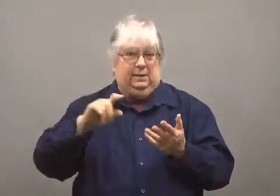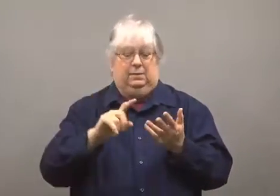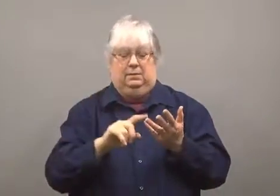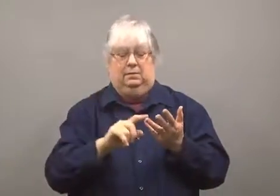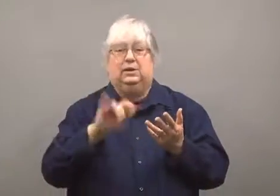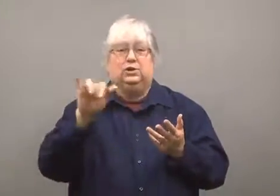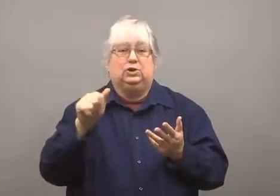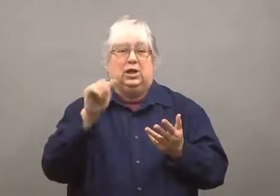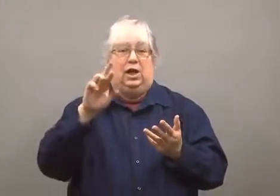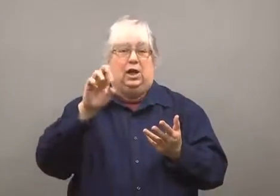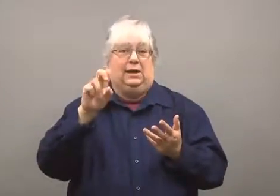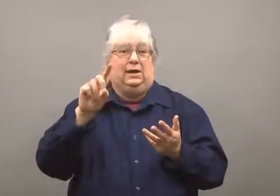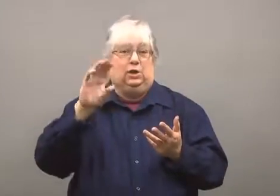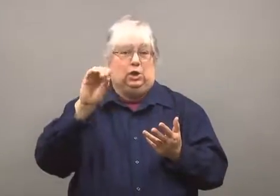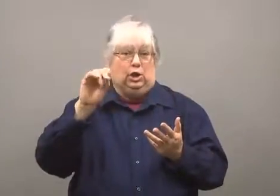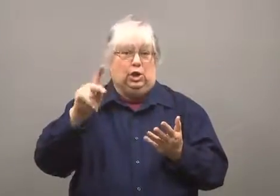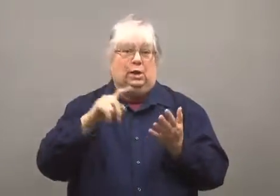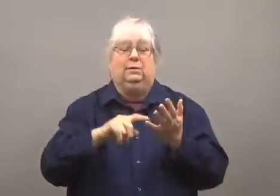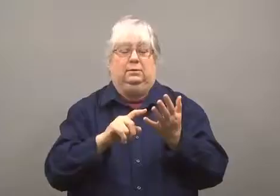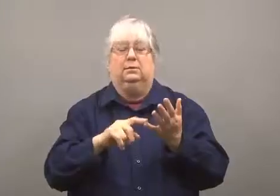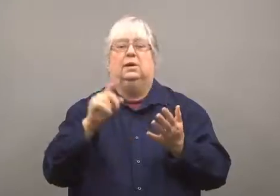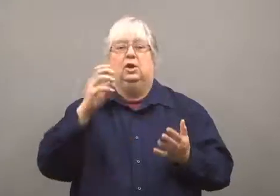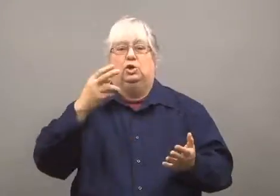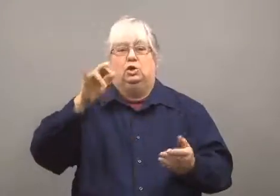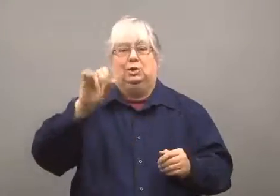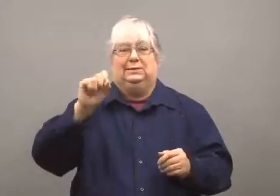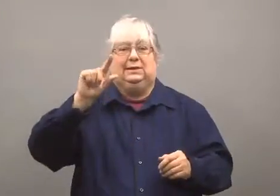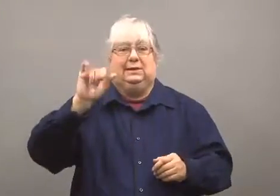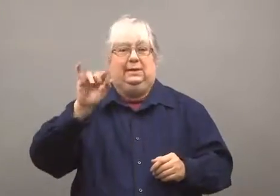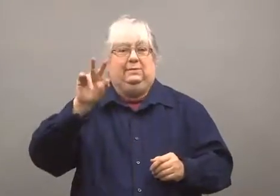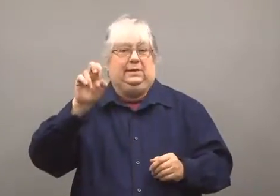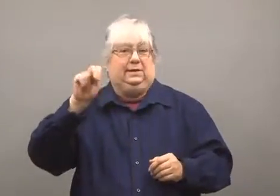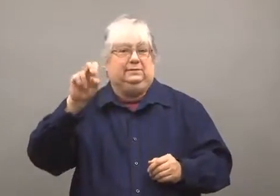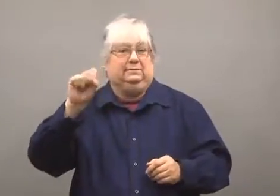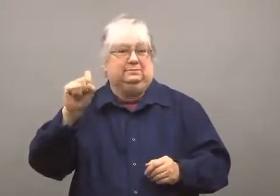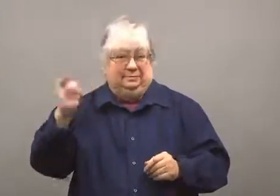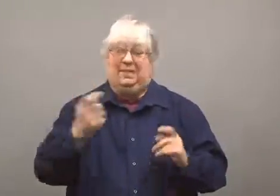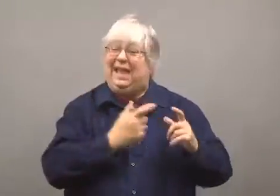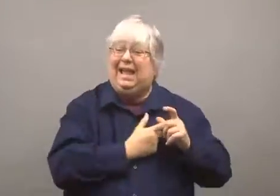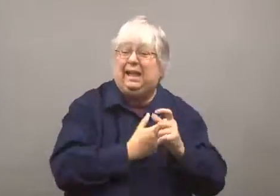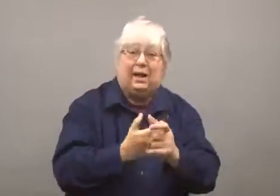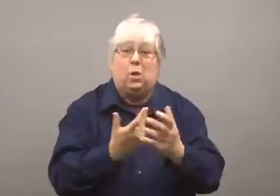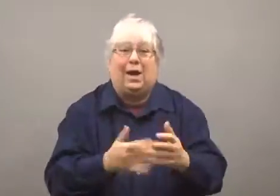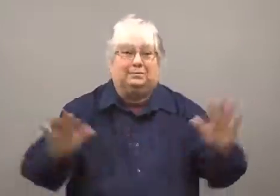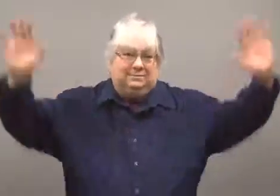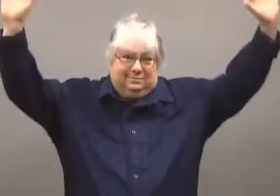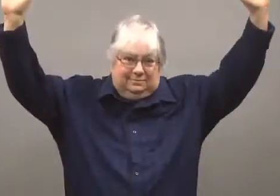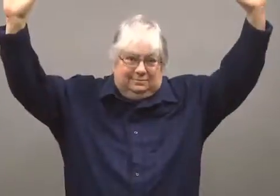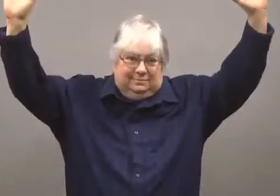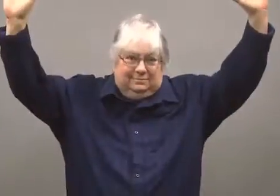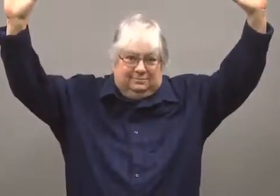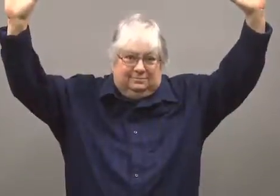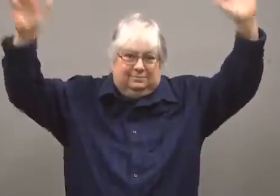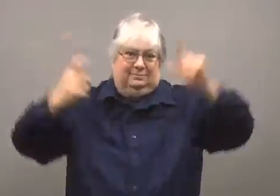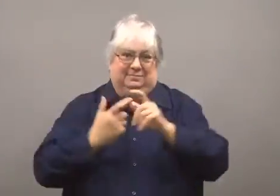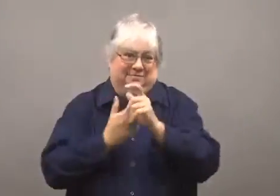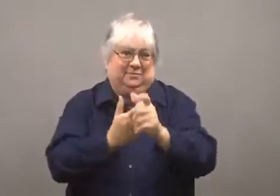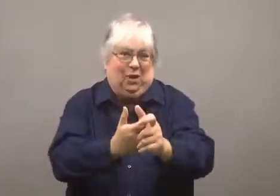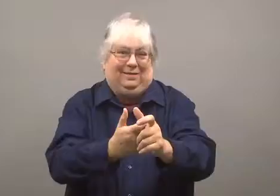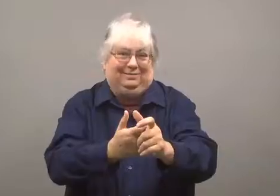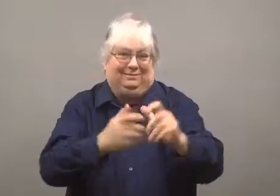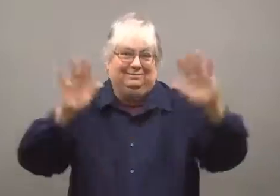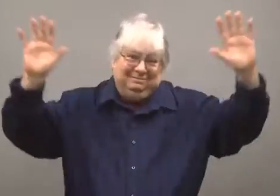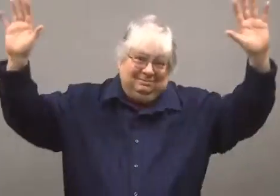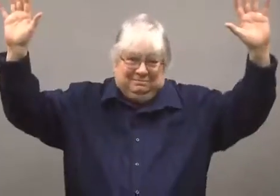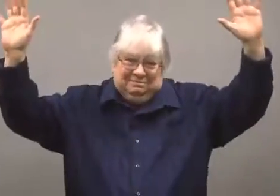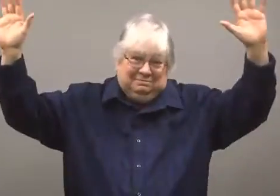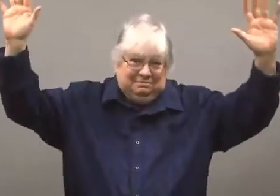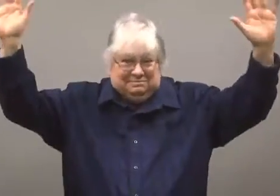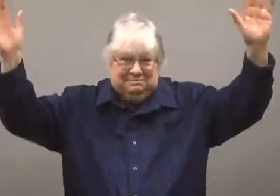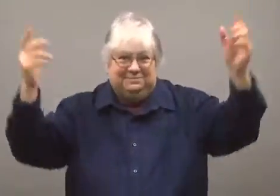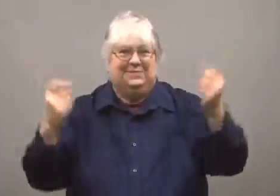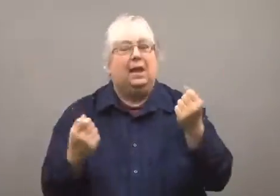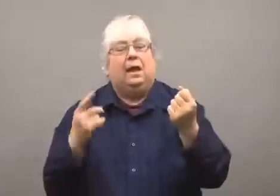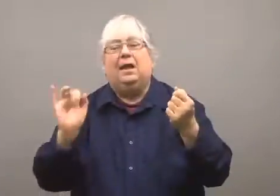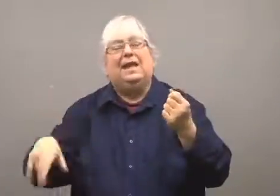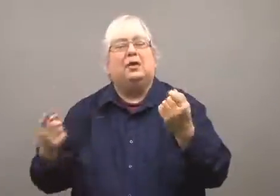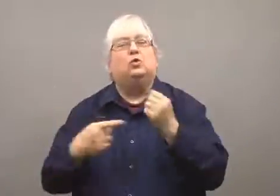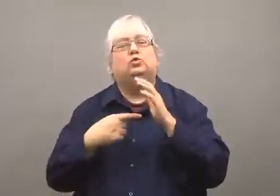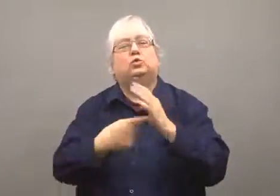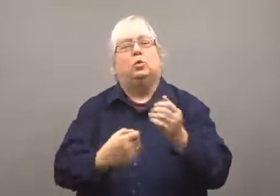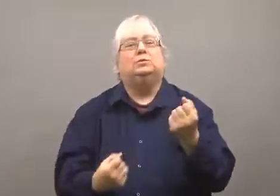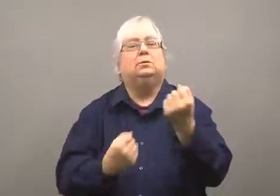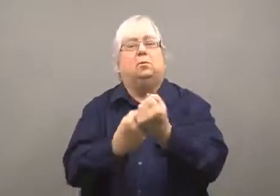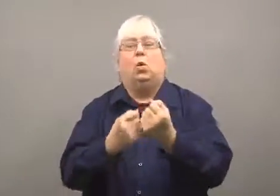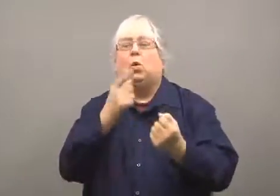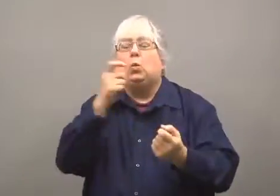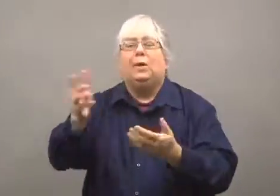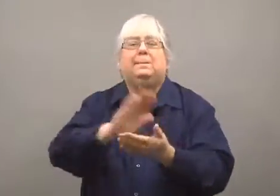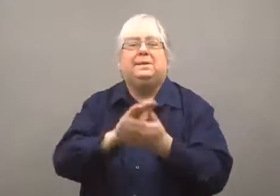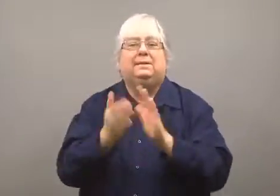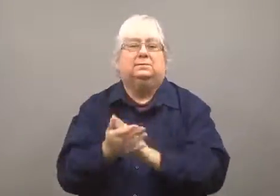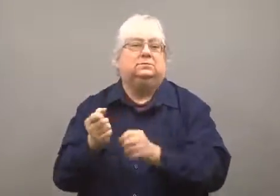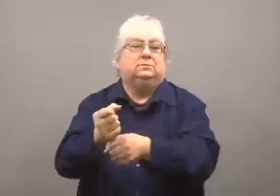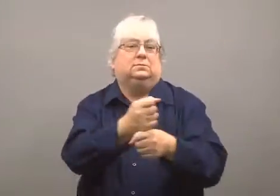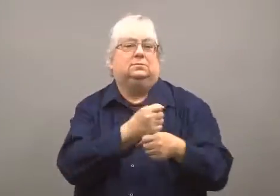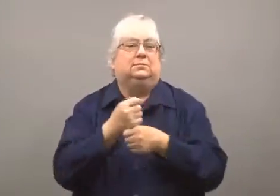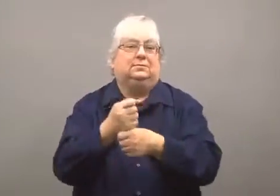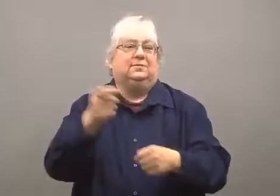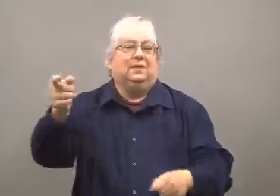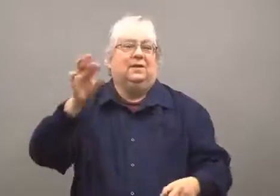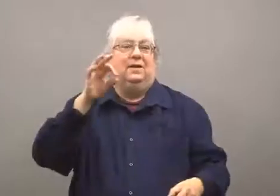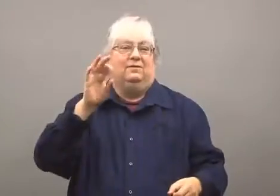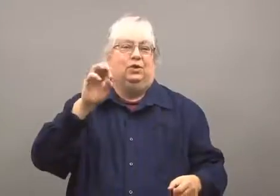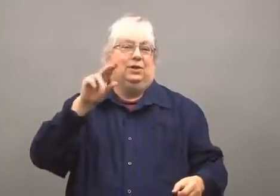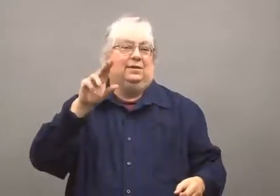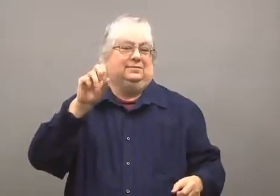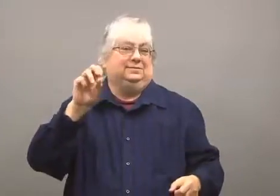Jared Cook, and Chris Givens ran out with their hands up.